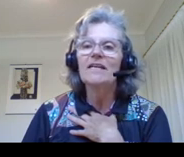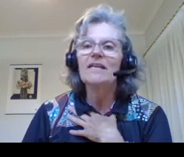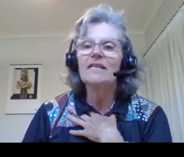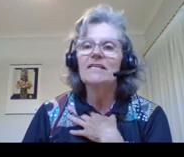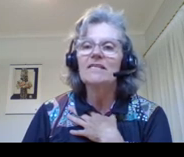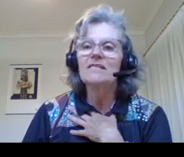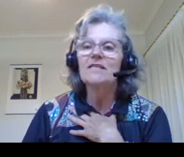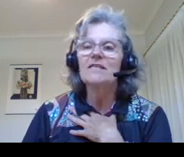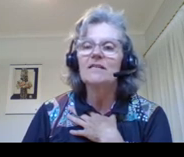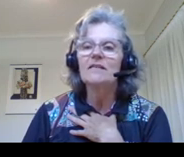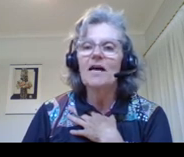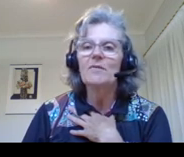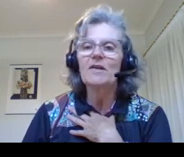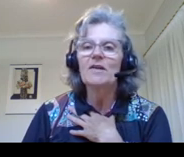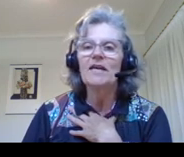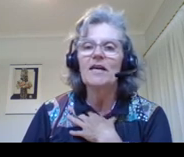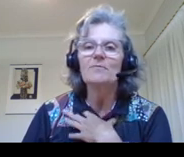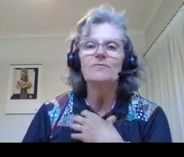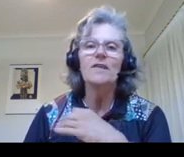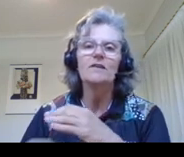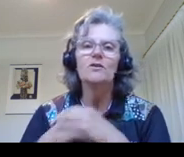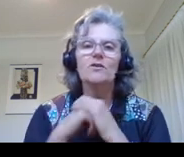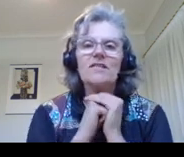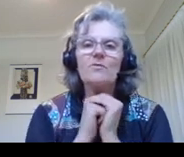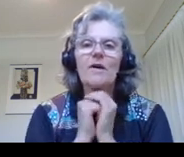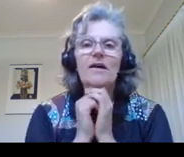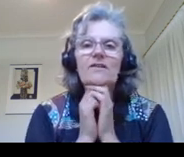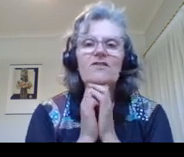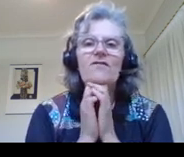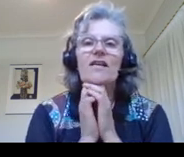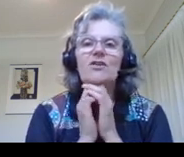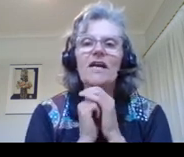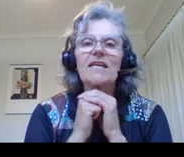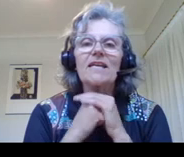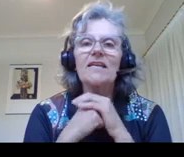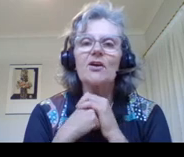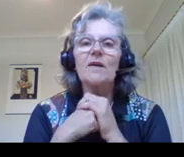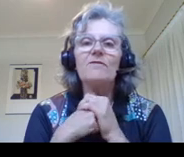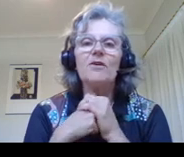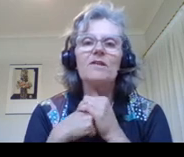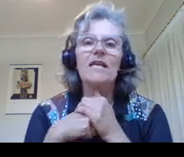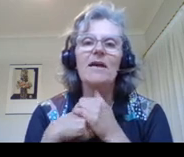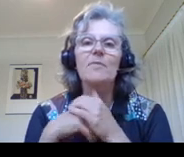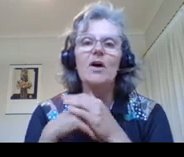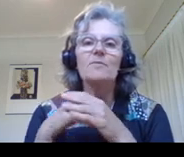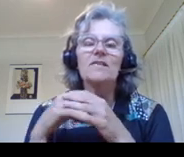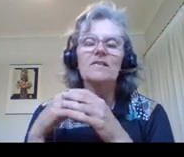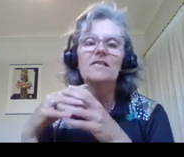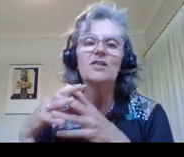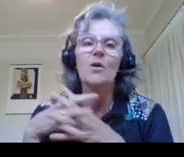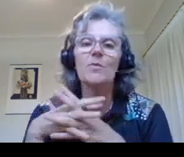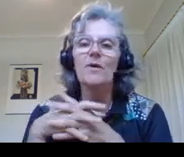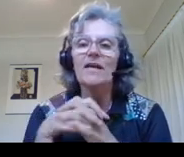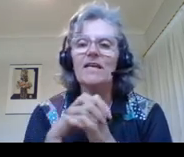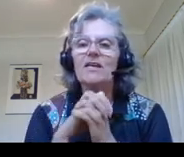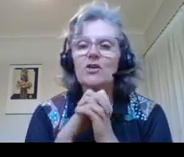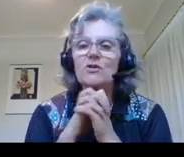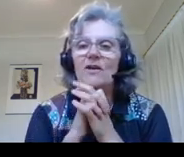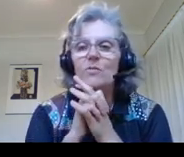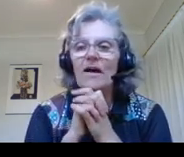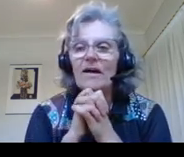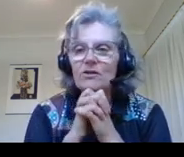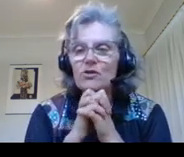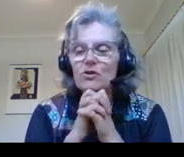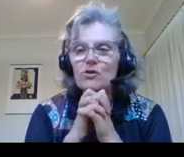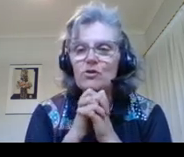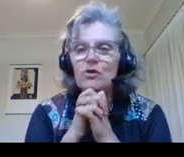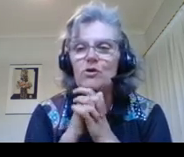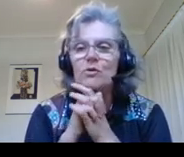is coming up NSW fair trading can help if you are scammed by business operating in NSW true